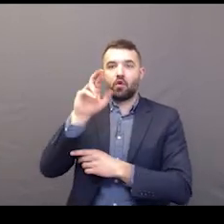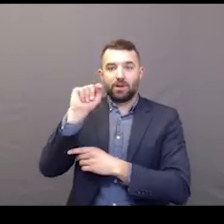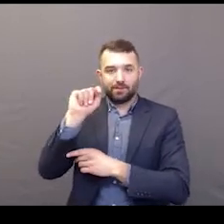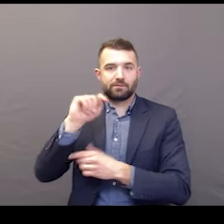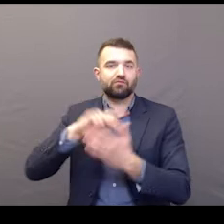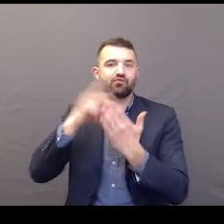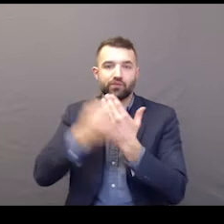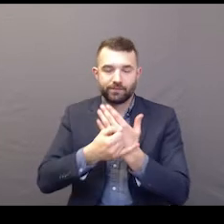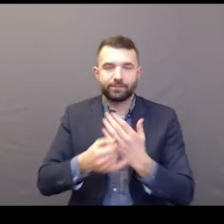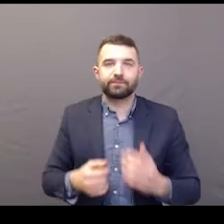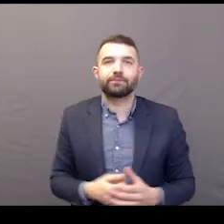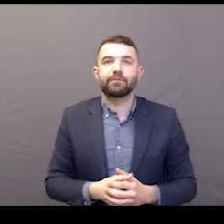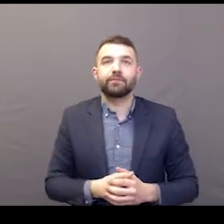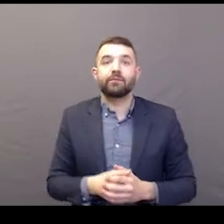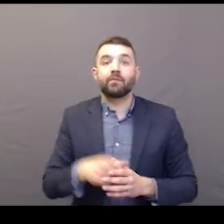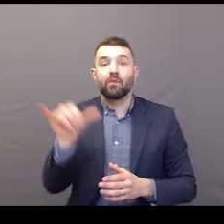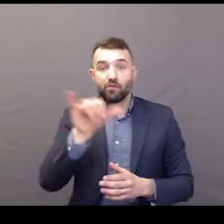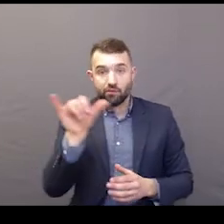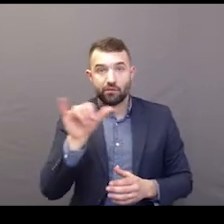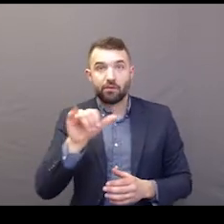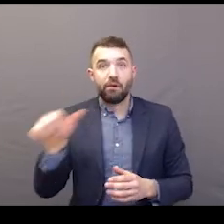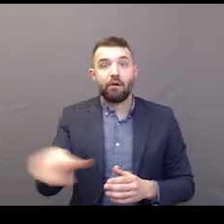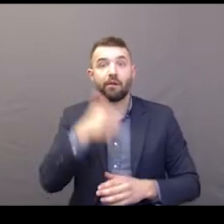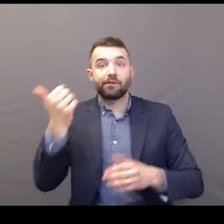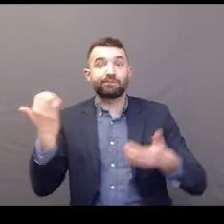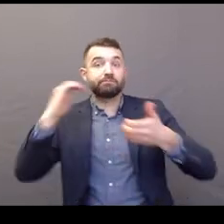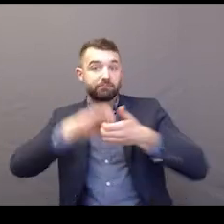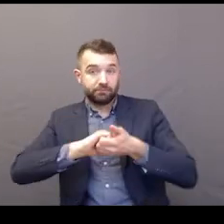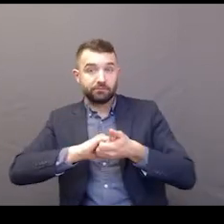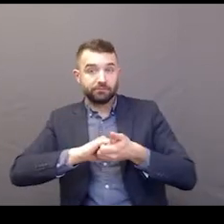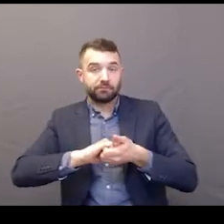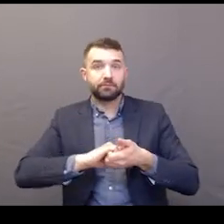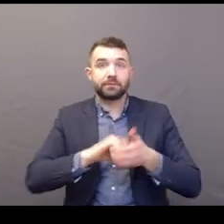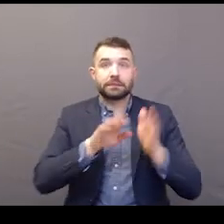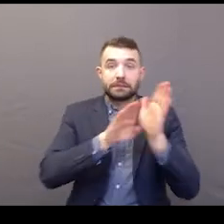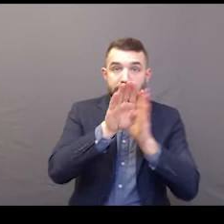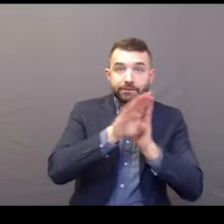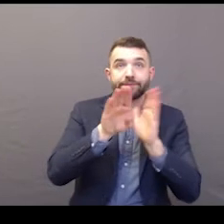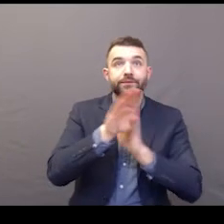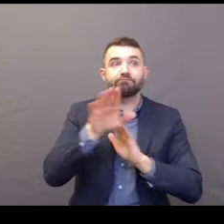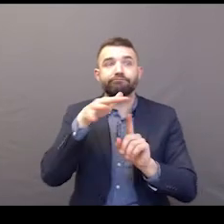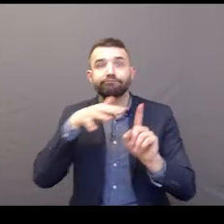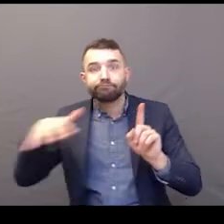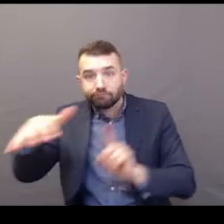We are also working with our partners to develop a Habitat Management Plan for the Kenmore Heron Rookery